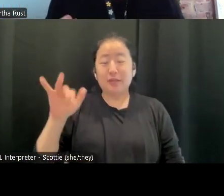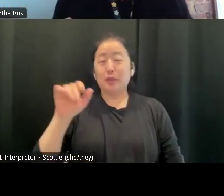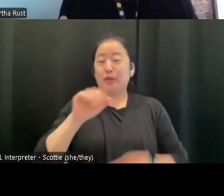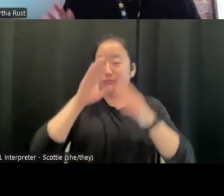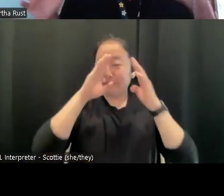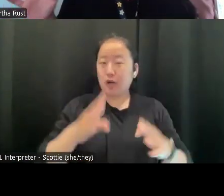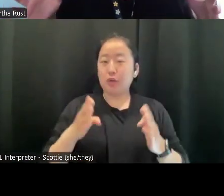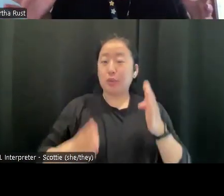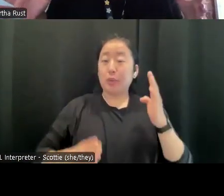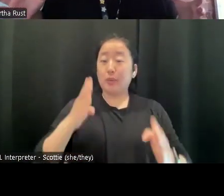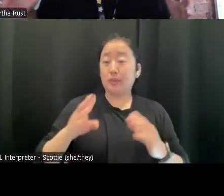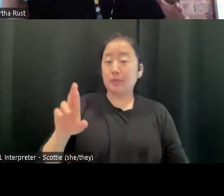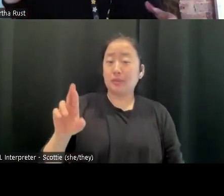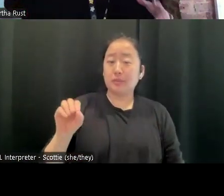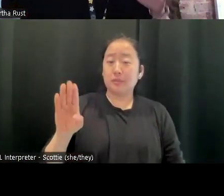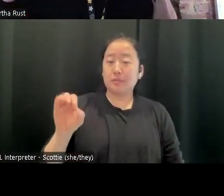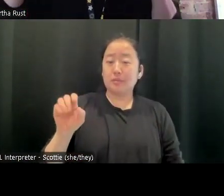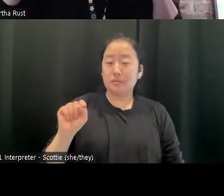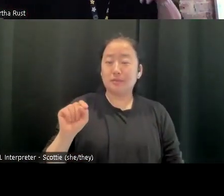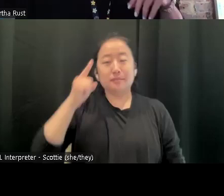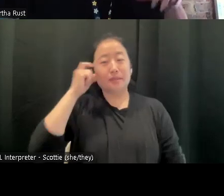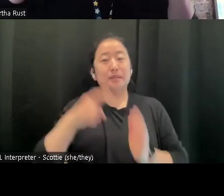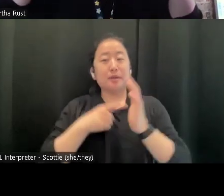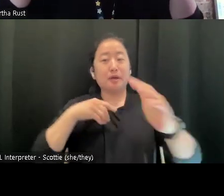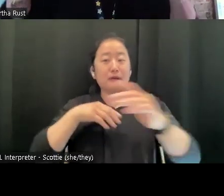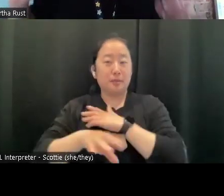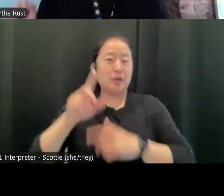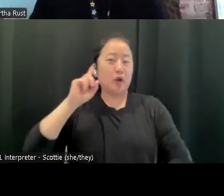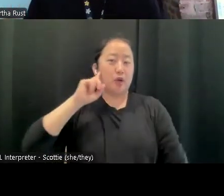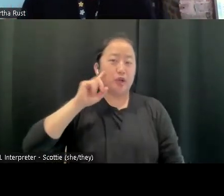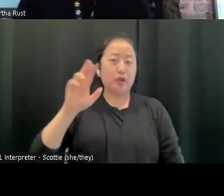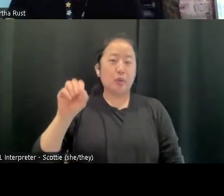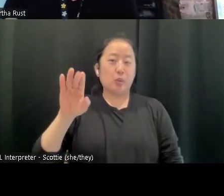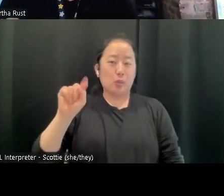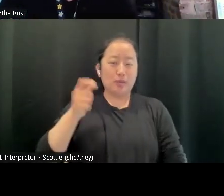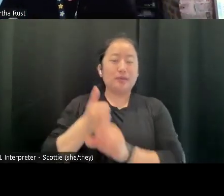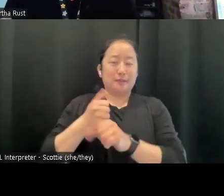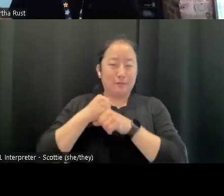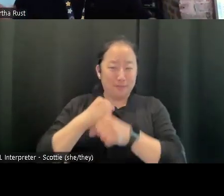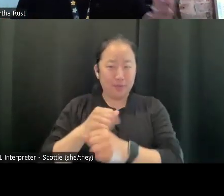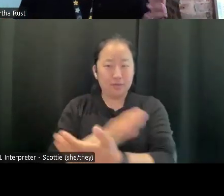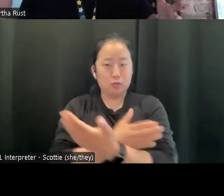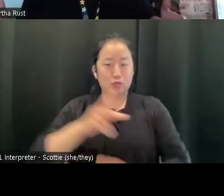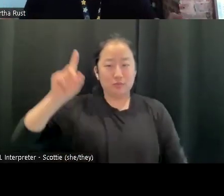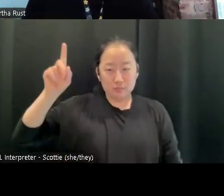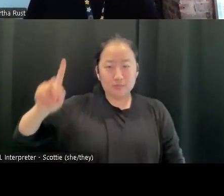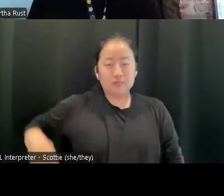which is super cool because sometimes I'll come in and I'll hear the robot upstairs playing music, which is really cool to kind of see where that's going to lead to.